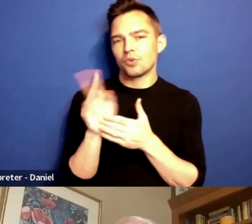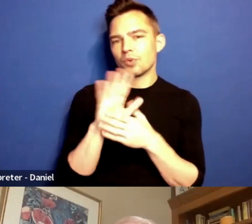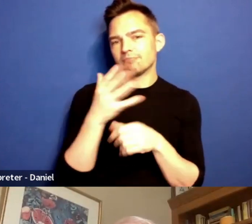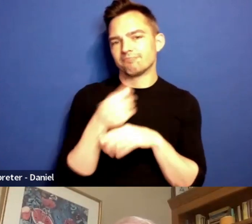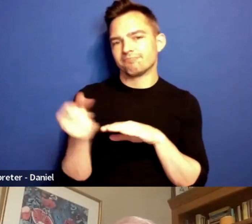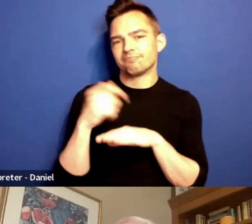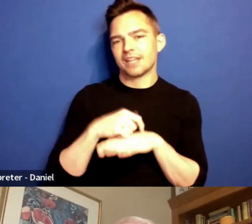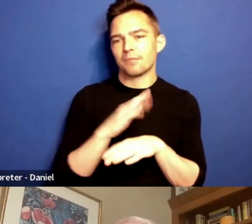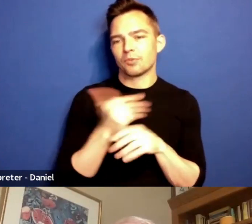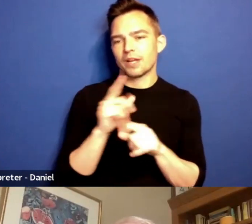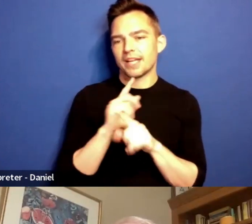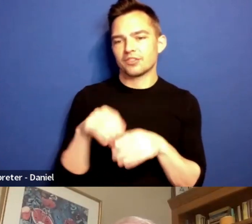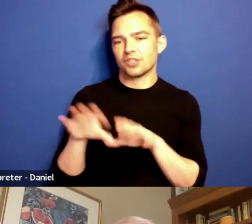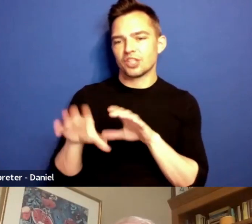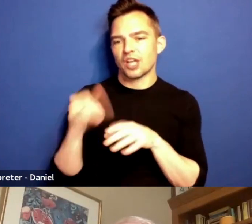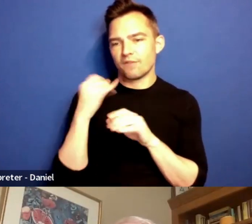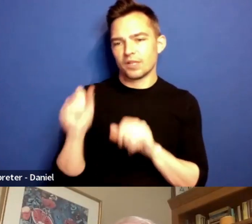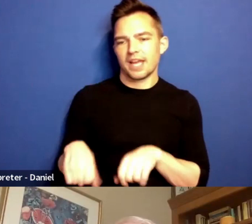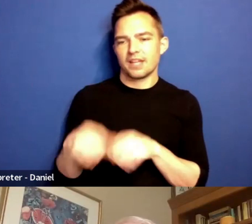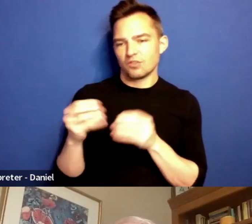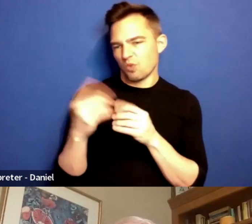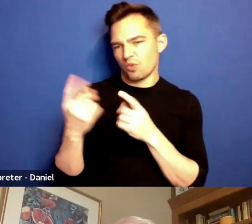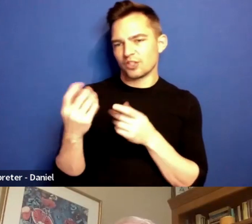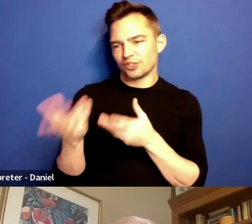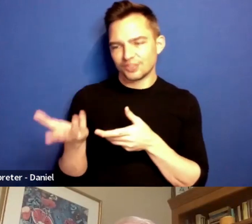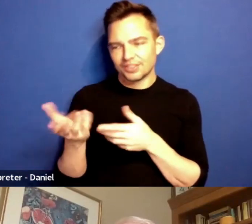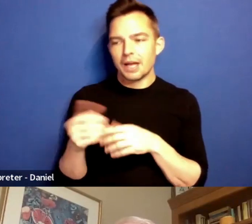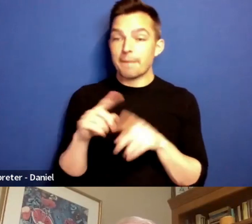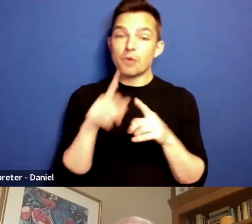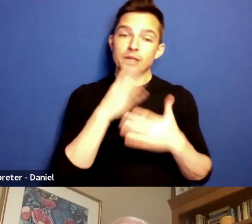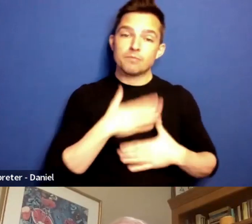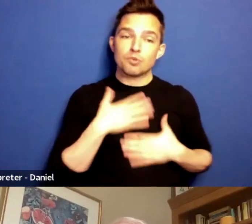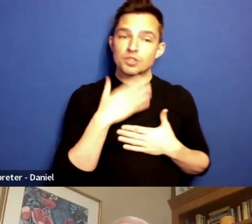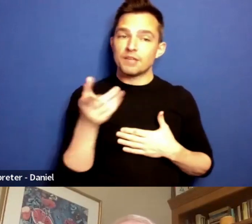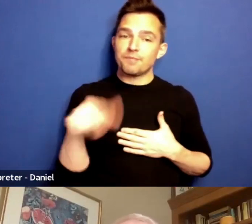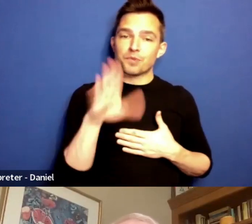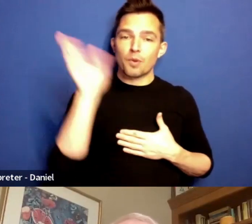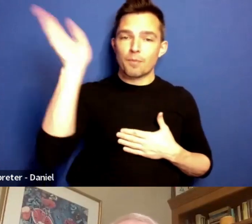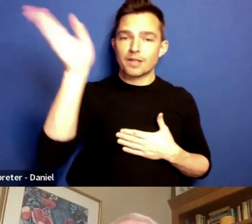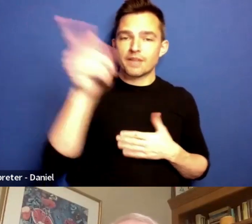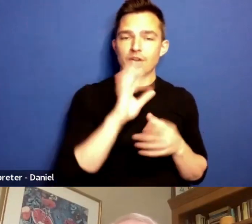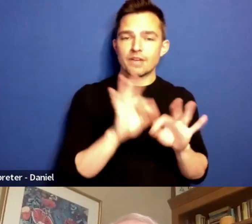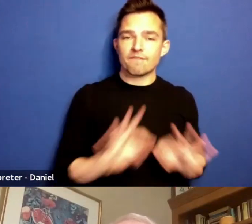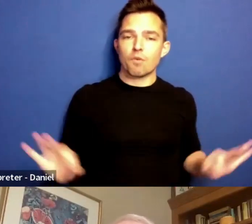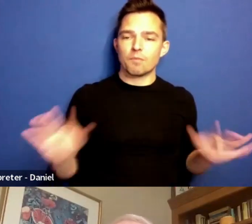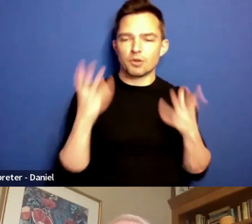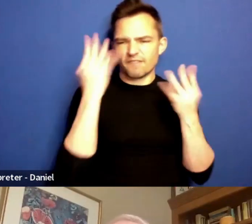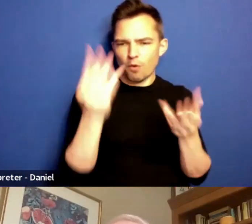answer some of them in the chat if we can. But really appreciate your presentations very informative. And with that, I'm